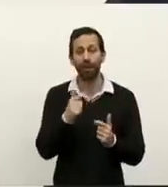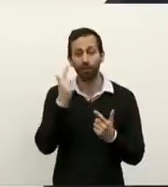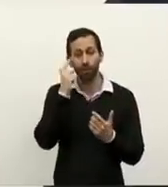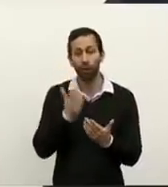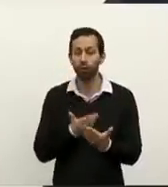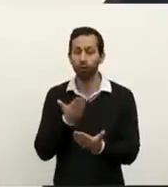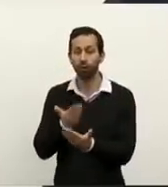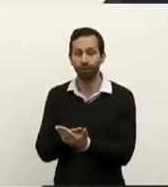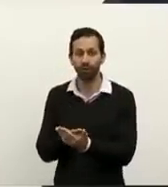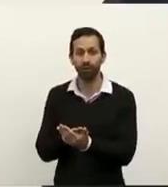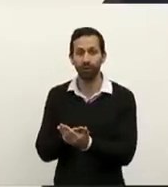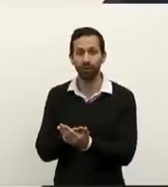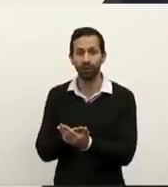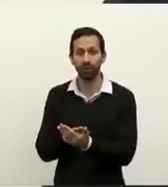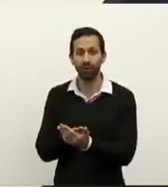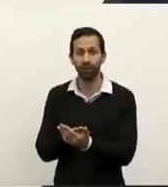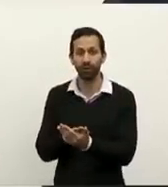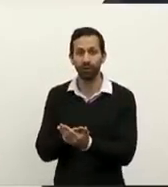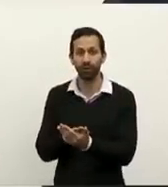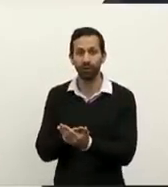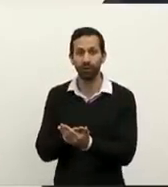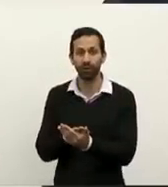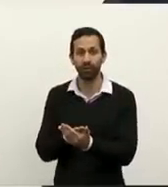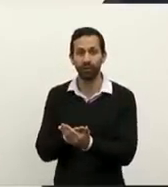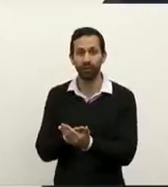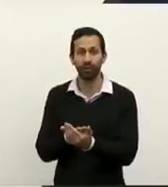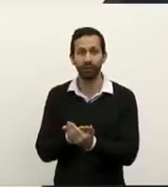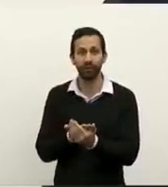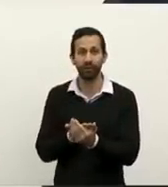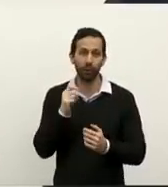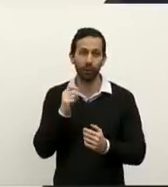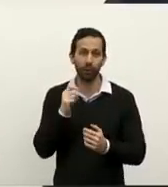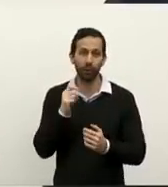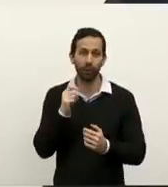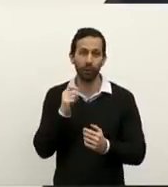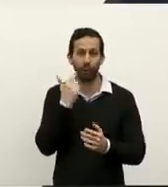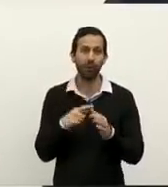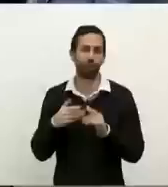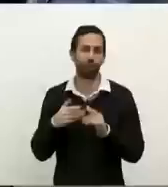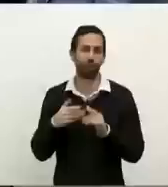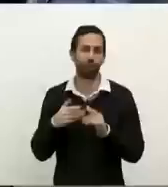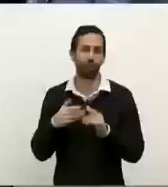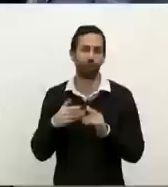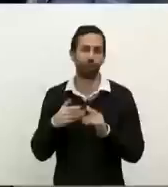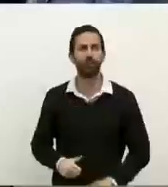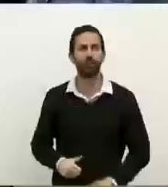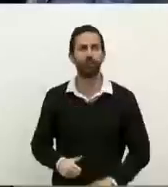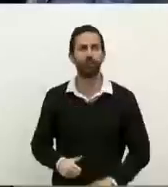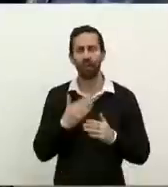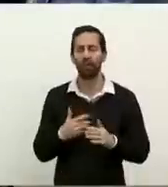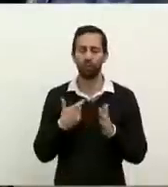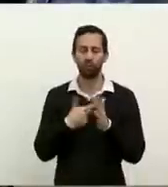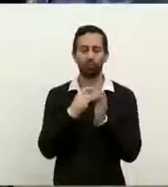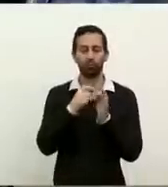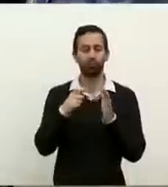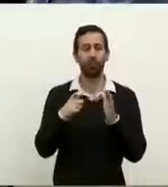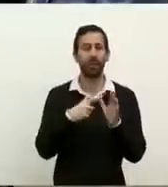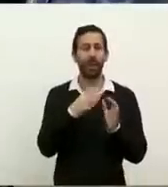and then that would nearly always be (AUDIO LOST) OK, Rebecca asks,